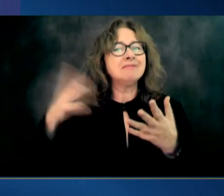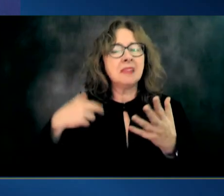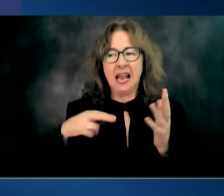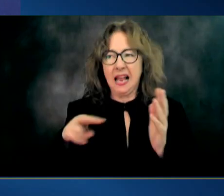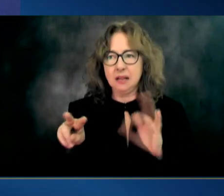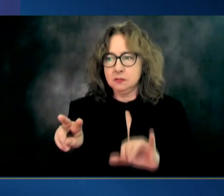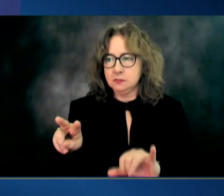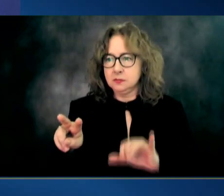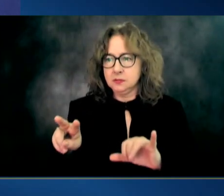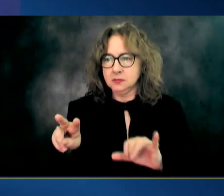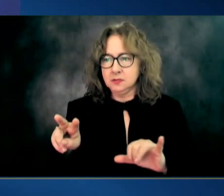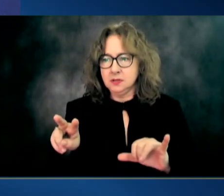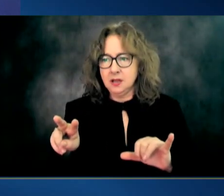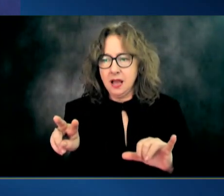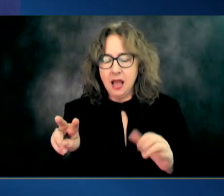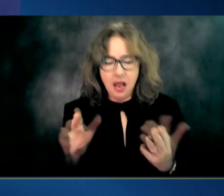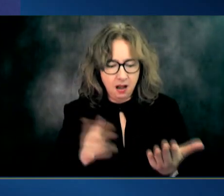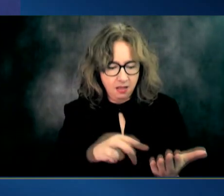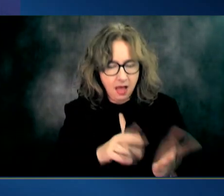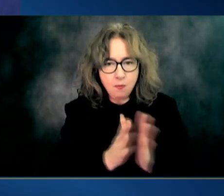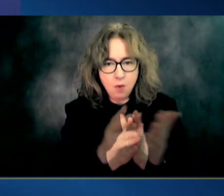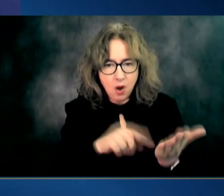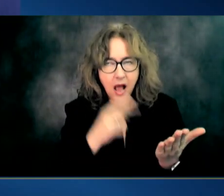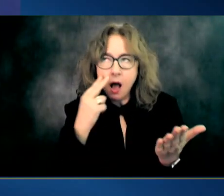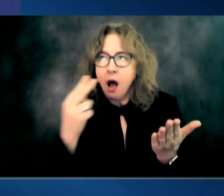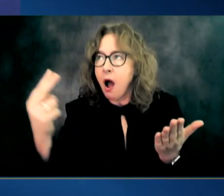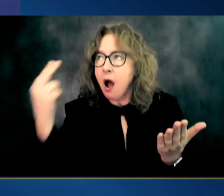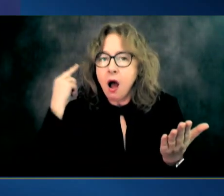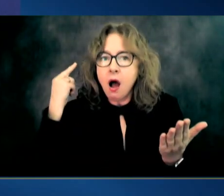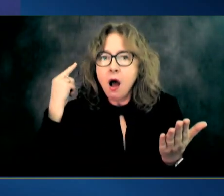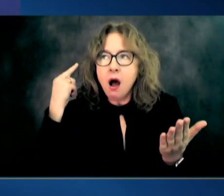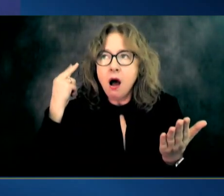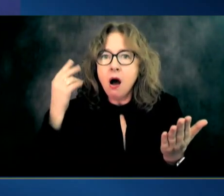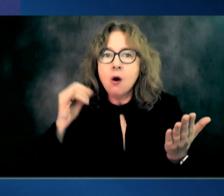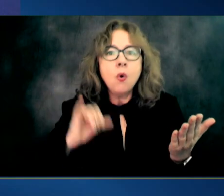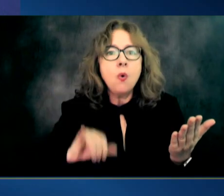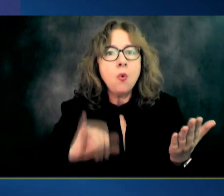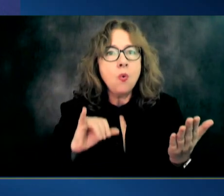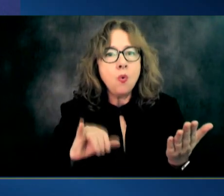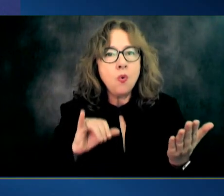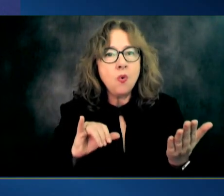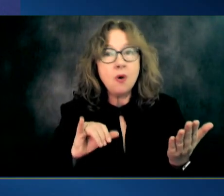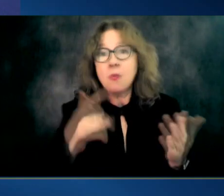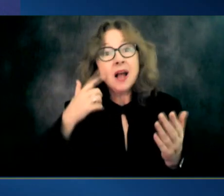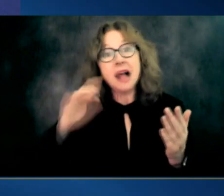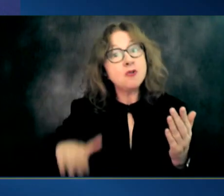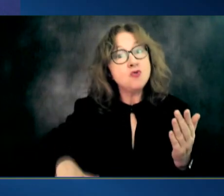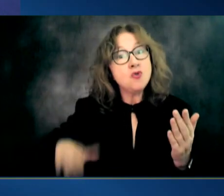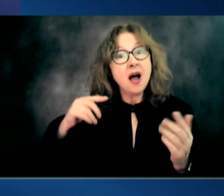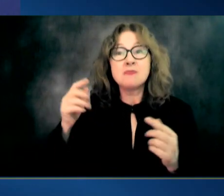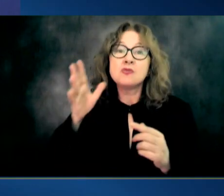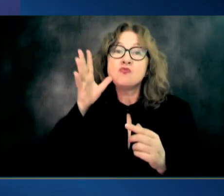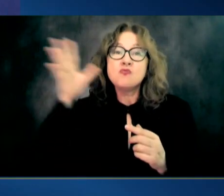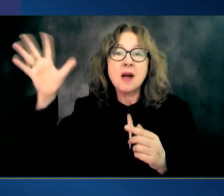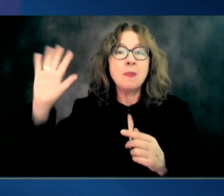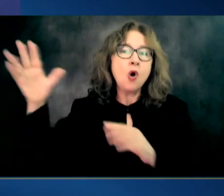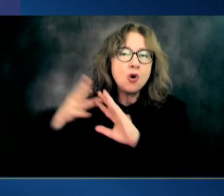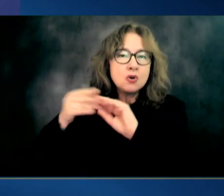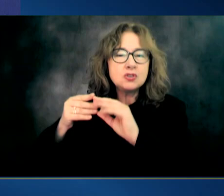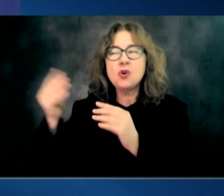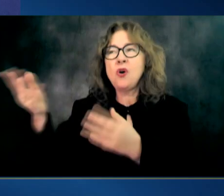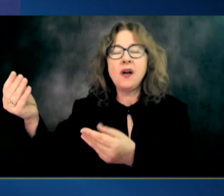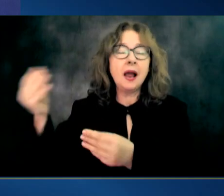was just something that was I didn't -- and I heard that story and I took it as the mythology,